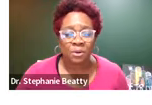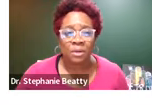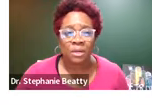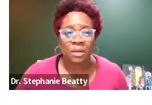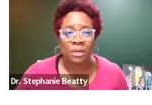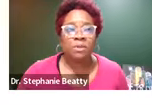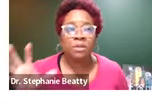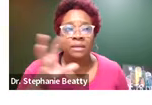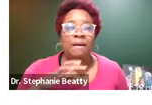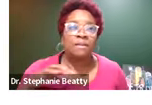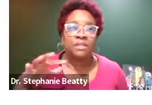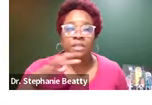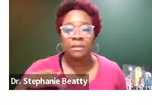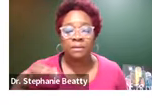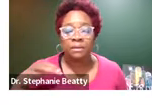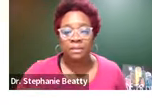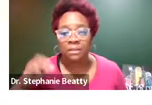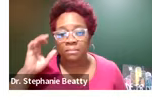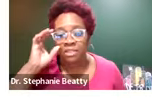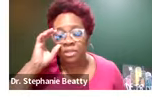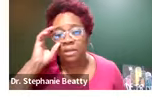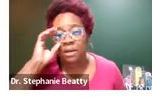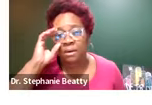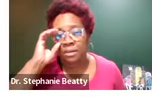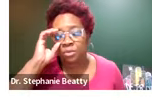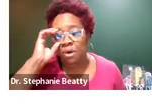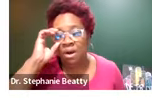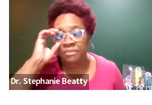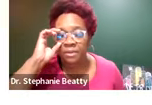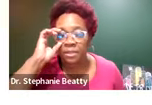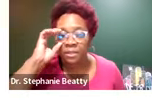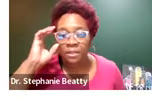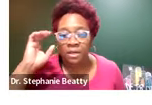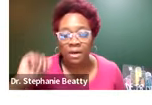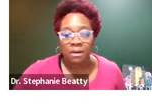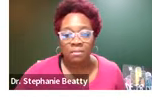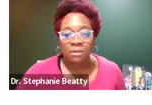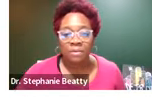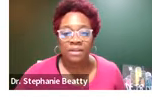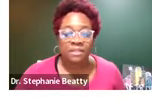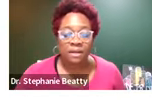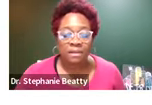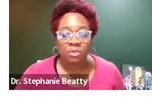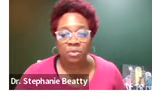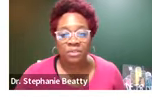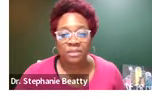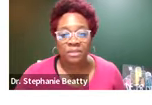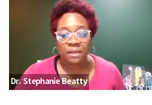I know community colleges here in the Michigan area do offer American Sign Language courses